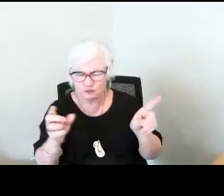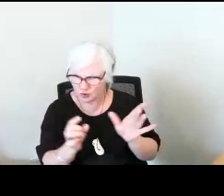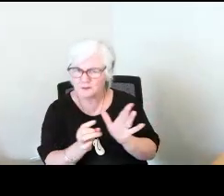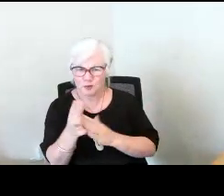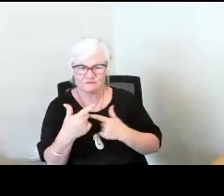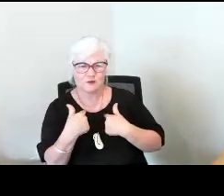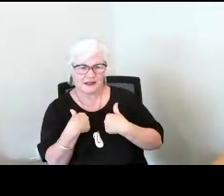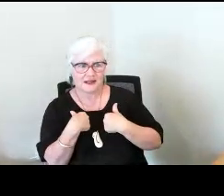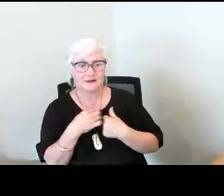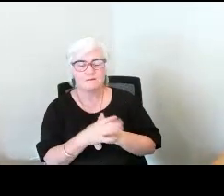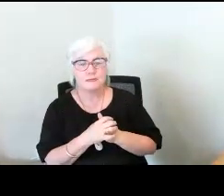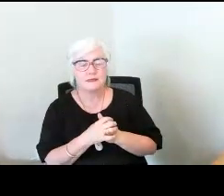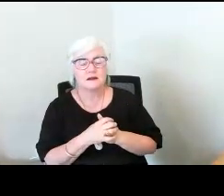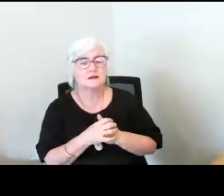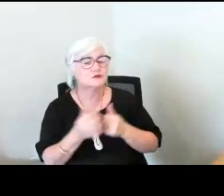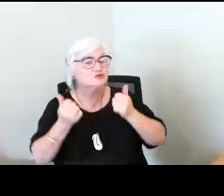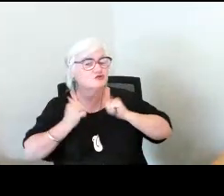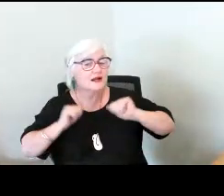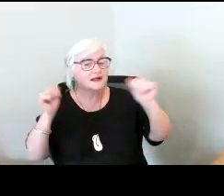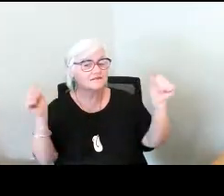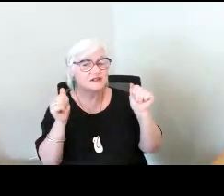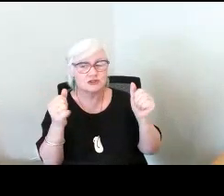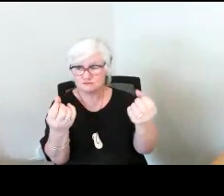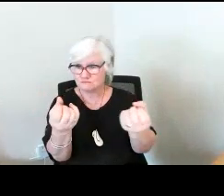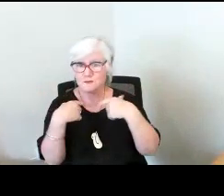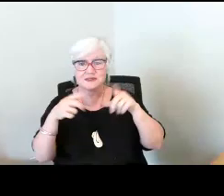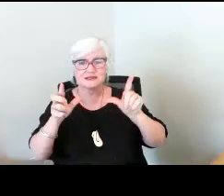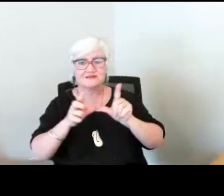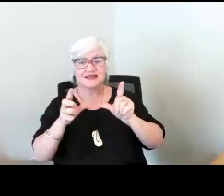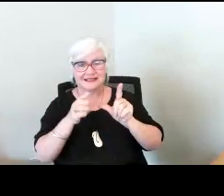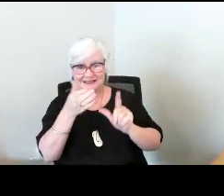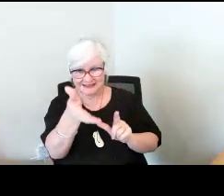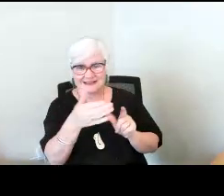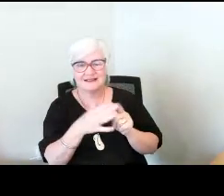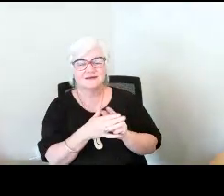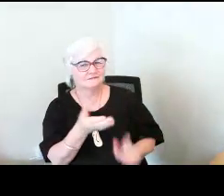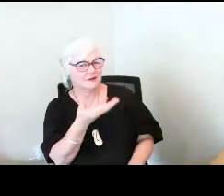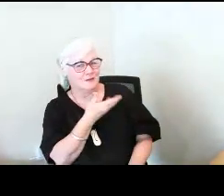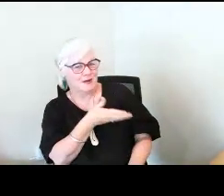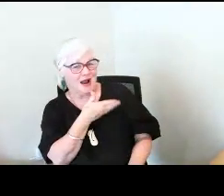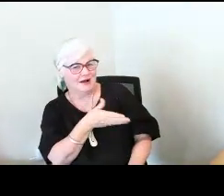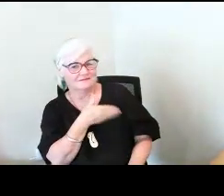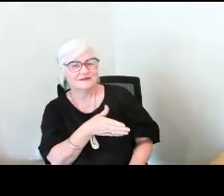the training, we were sent our certificates, which I'm very proud of. The training leader also wrote